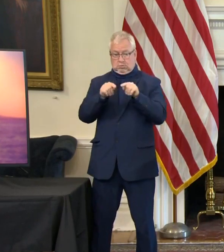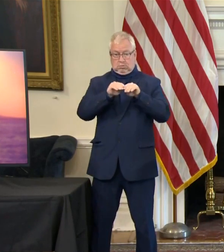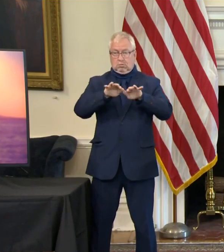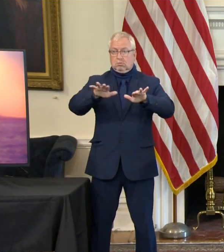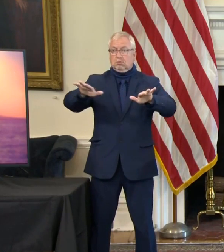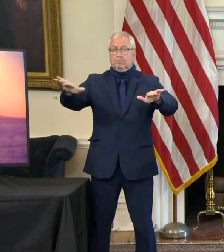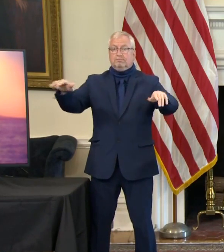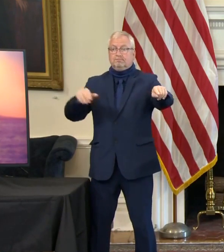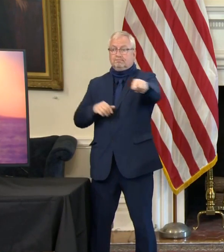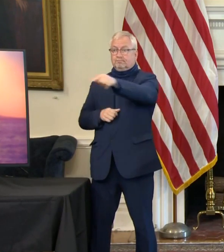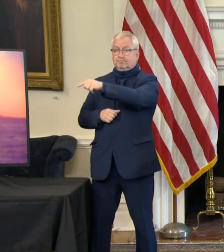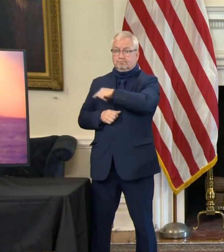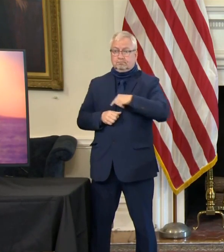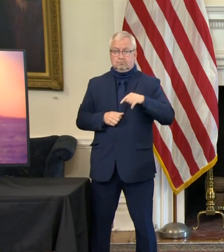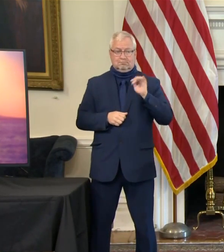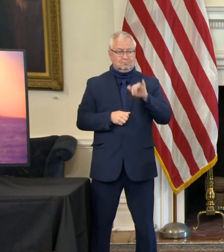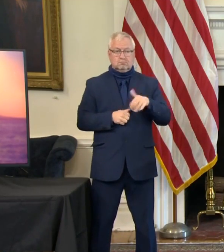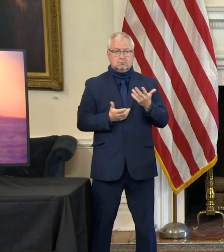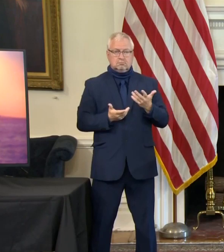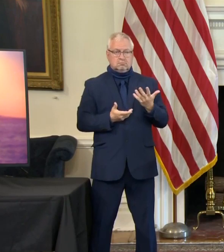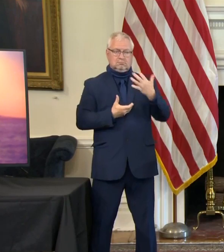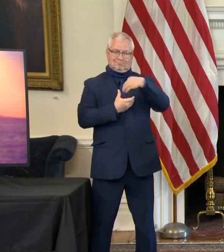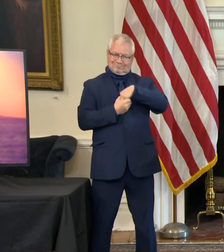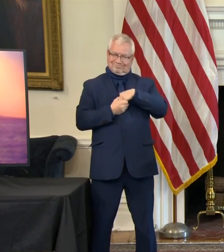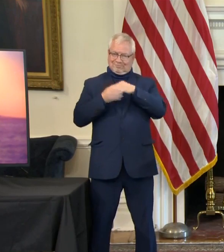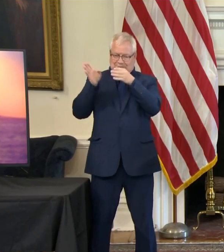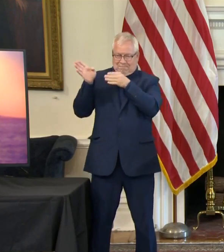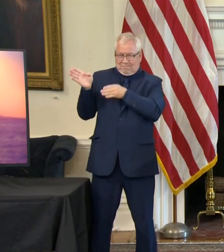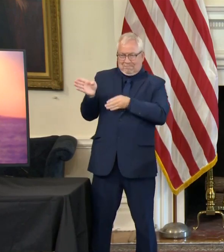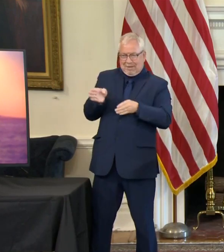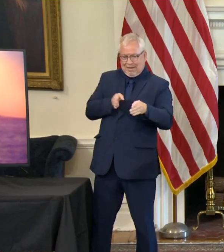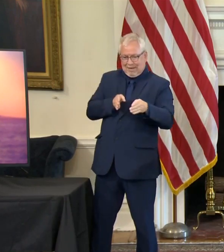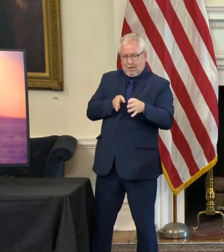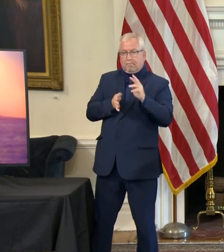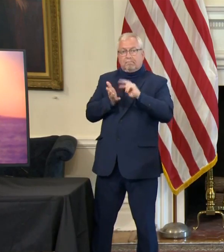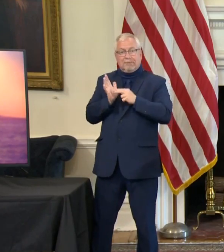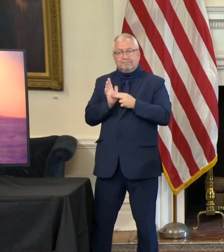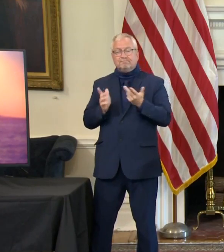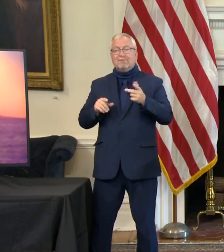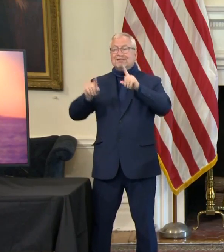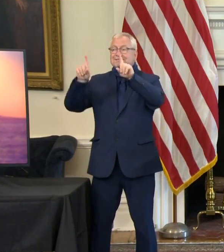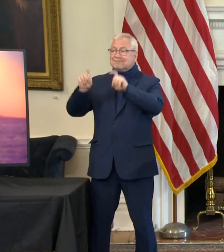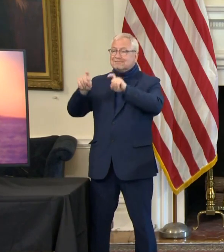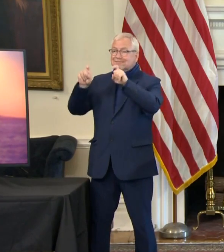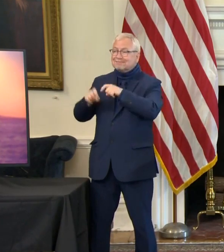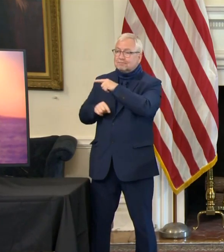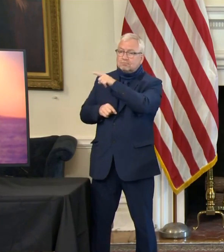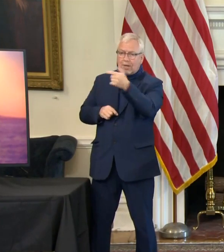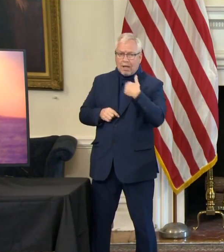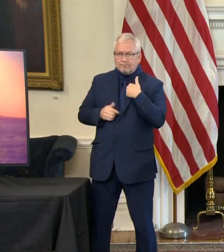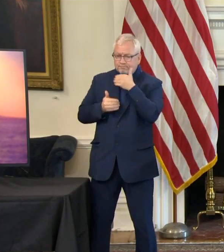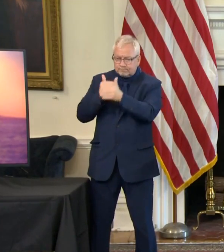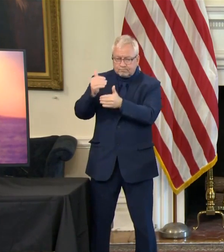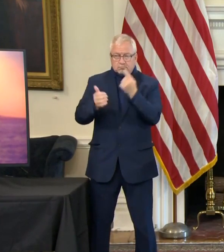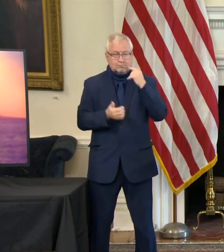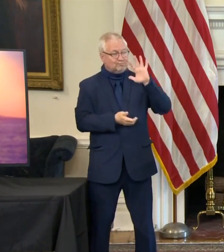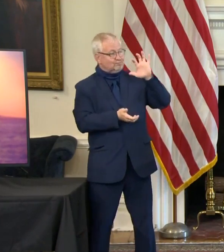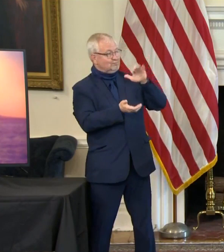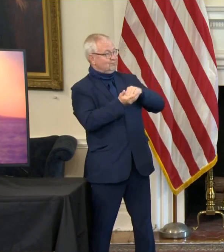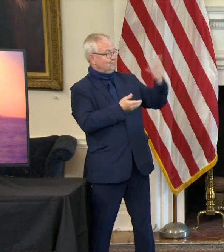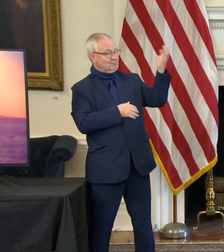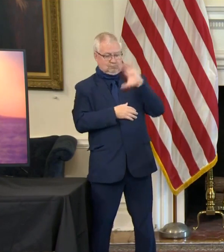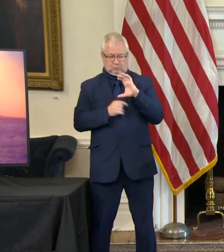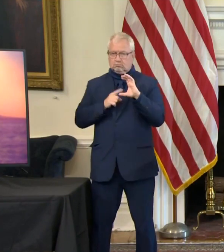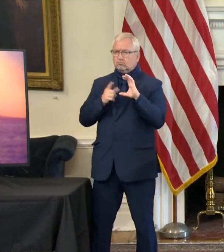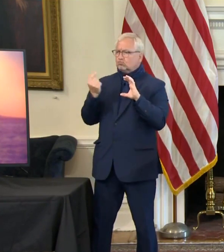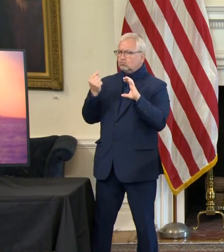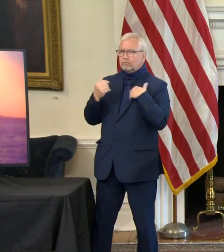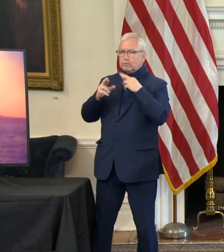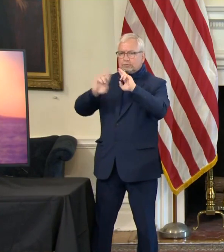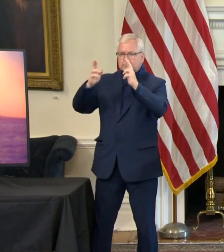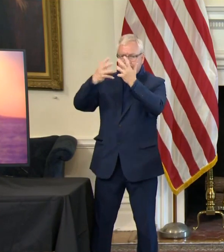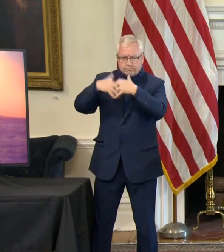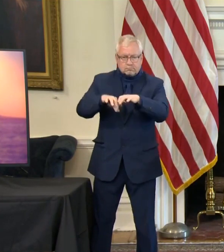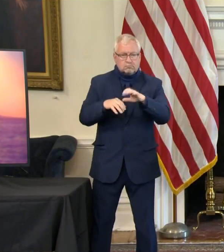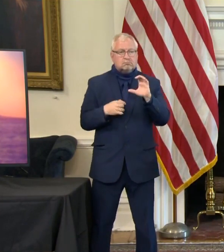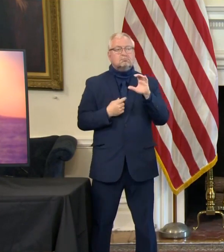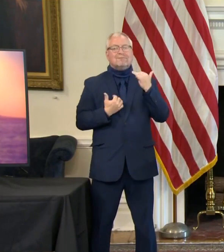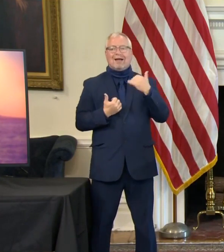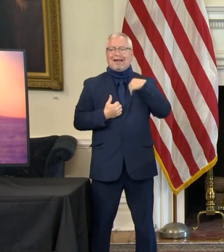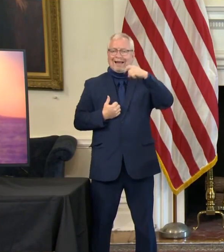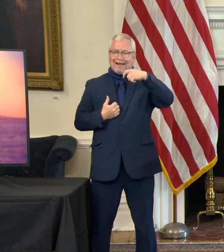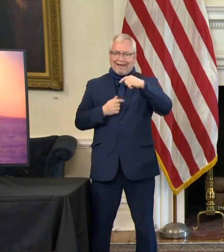WHEN I ANNOUNCED THAT I SAID THIS IS ONE IMPORTANT PART OF A LONG-TERM TESTING STRATEGY THAT WAS ONLY PART OF IT AND THERE WERE STILL NINE COMPONENTS MISSING THAT WE NEEDED TO HAVE